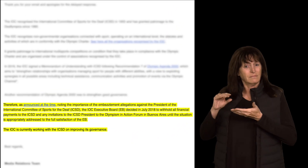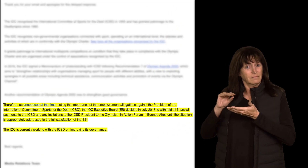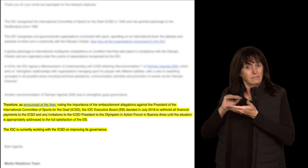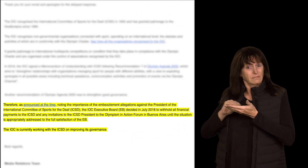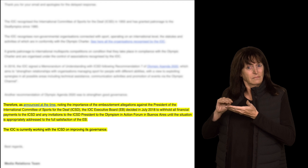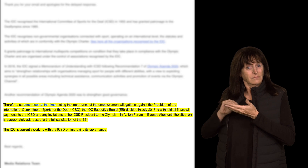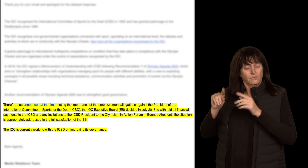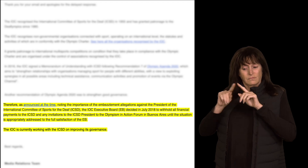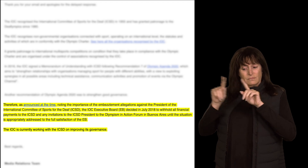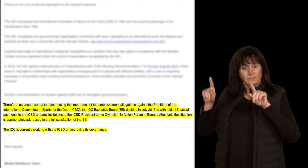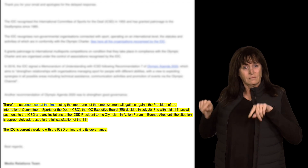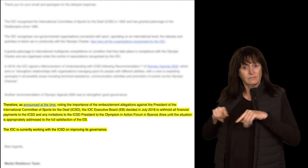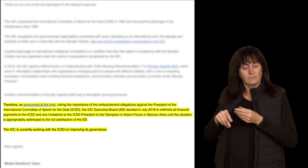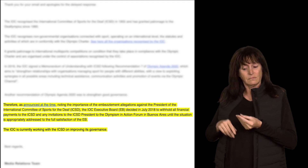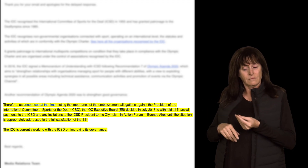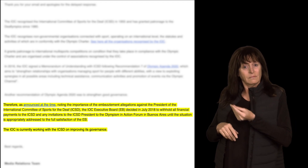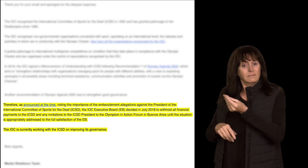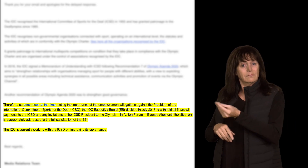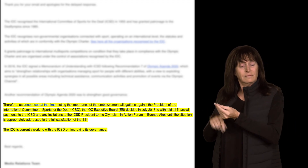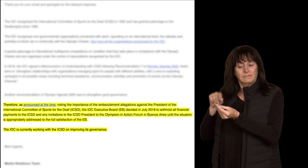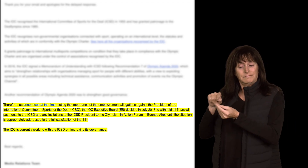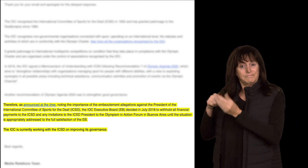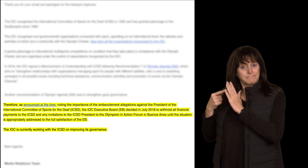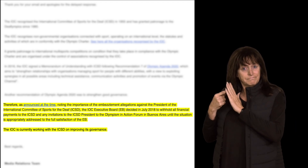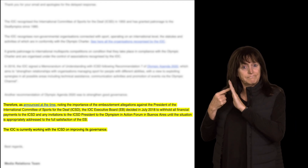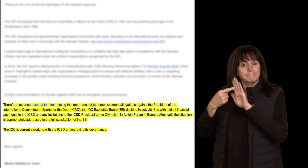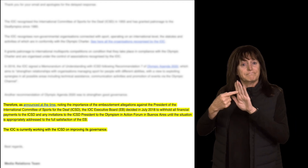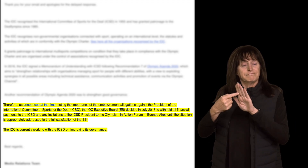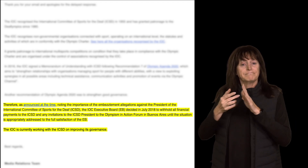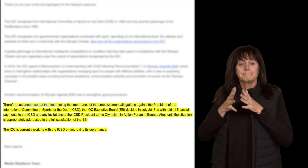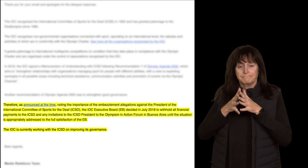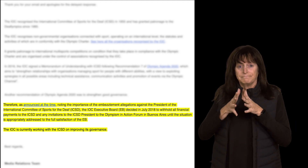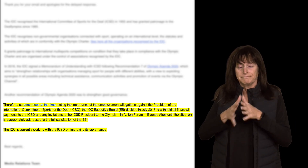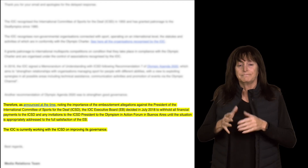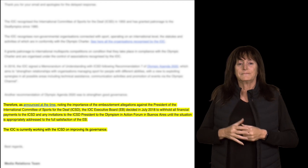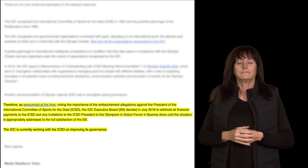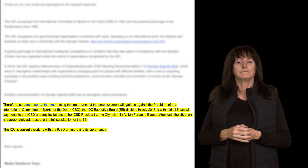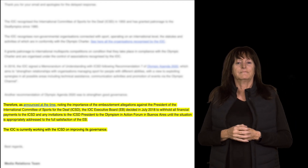The written IOC email, and I will sign to you, says: